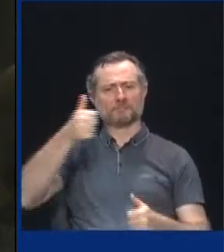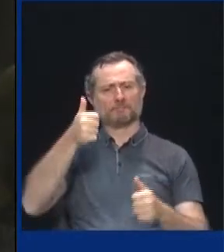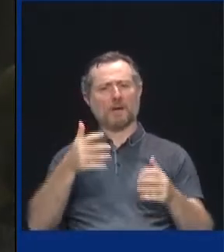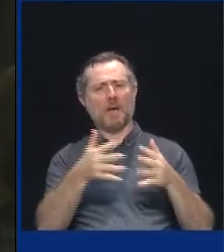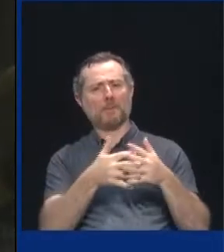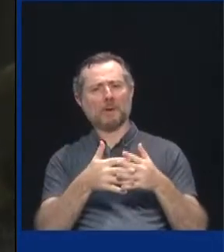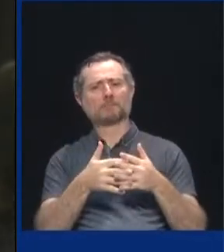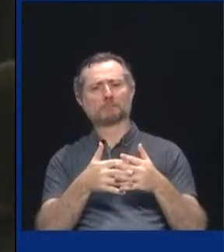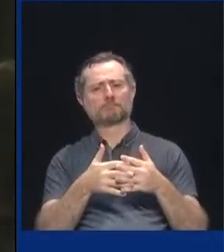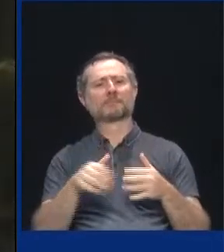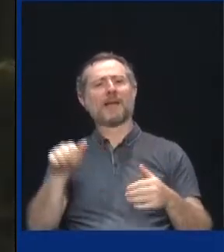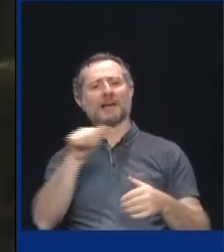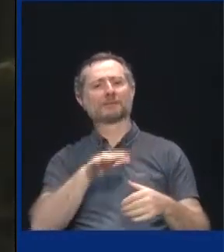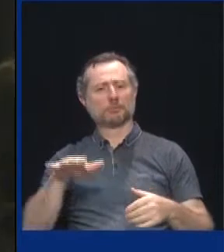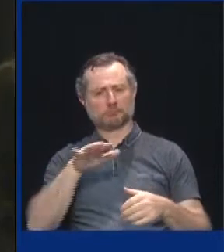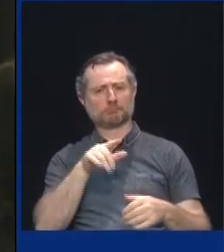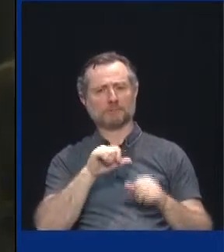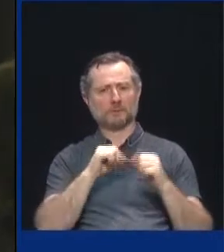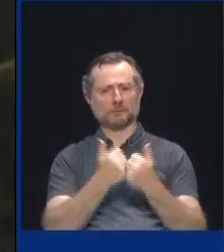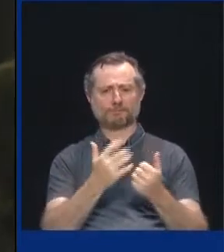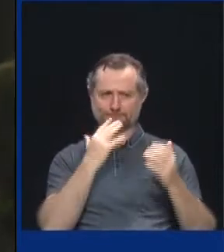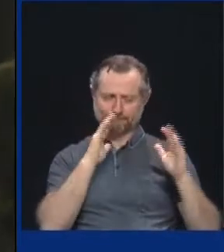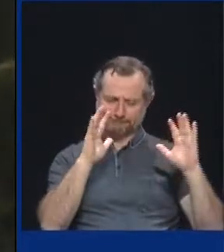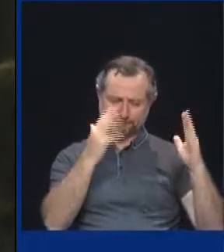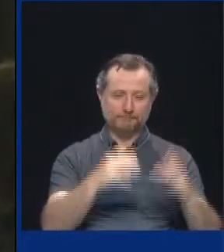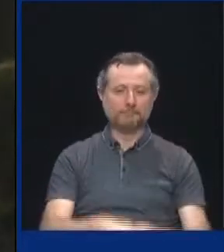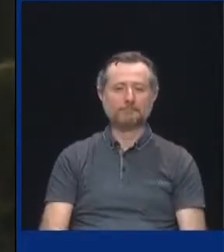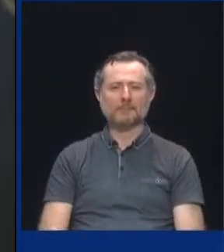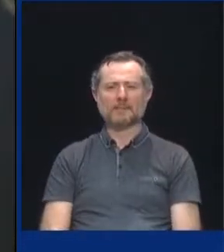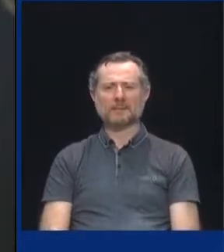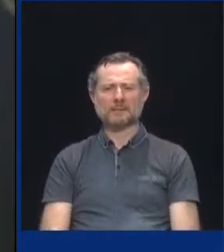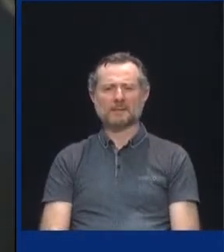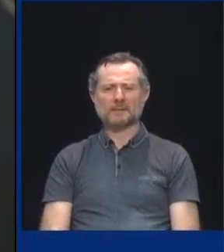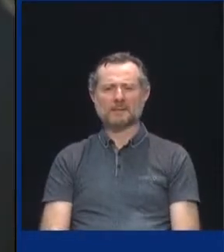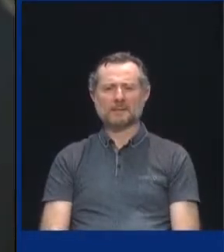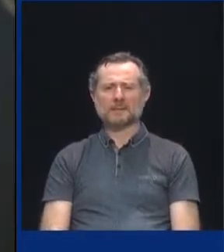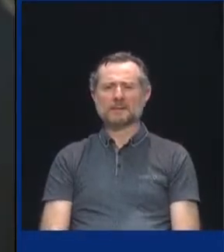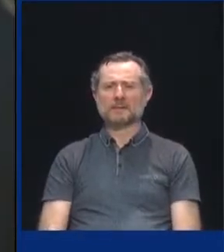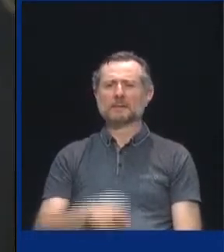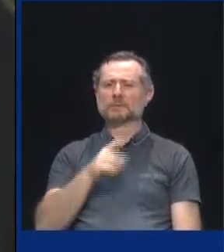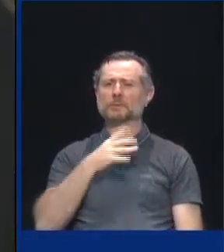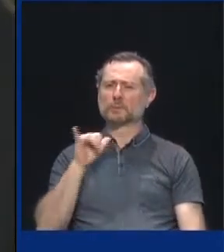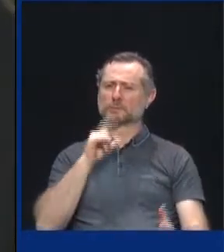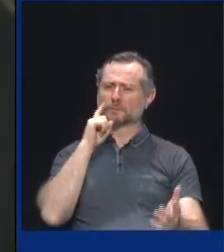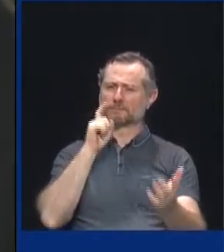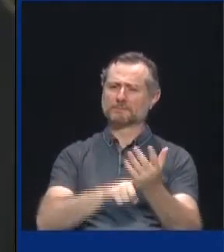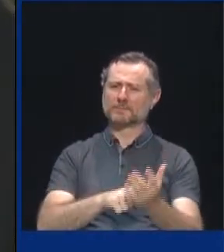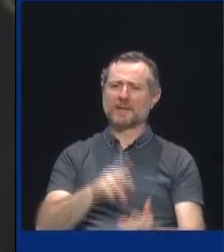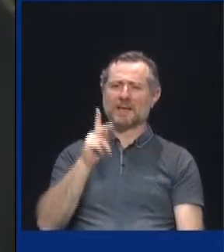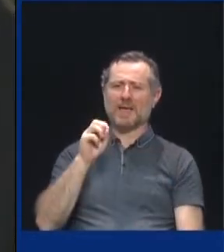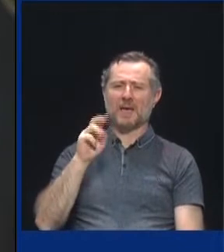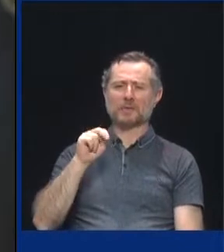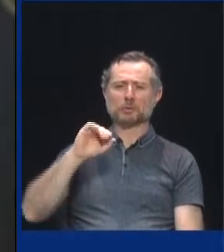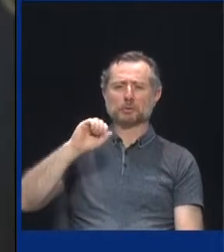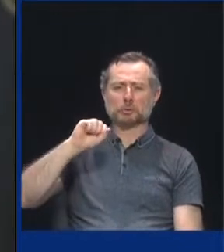AND JOANNE, THANK YOU SO MUCH FOR EVERYTHING YOU'VE DONE. SHE'S THE EXECUTIVE DIRECTOR OF THE ASIAN SOCIETY. SO THANK YOU VERY MUCH